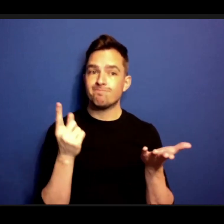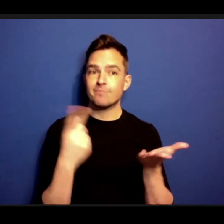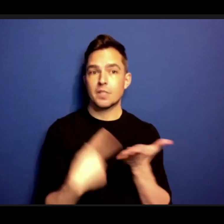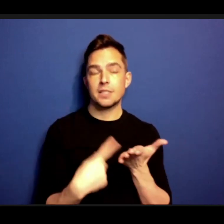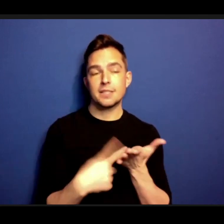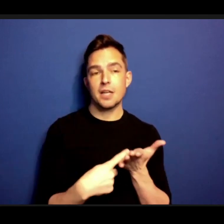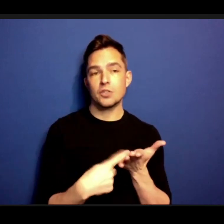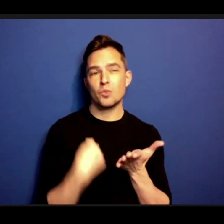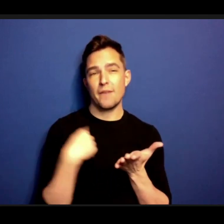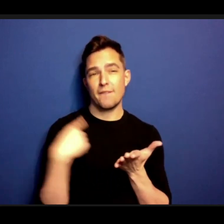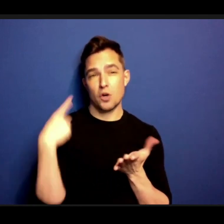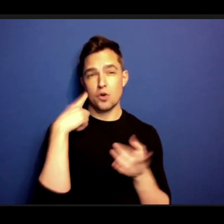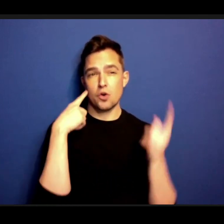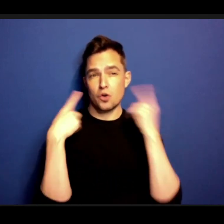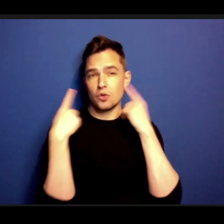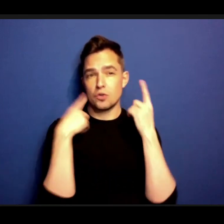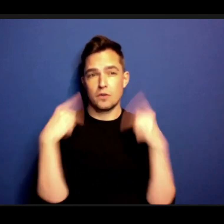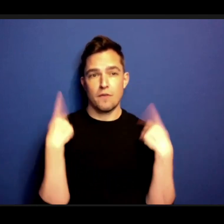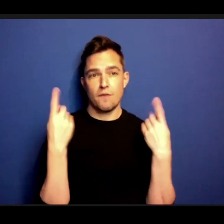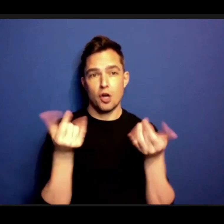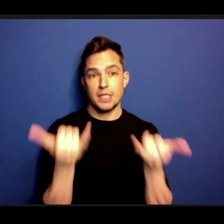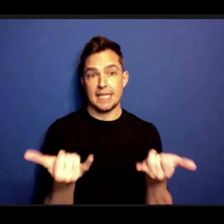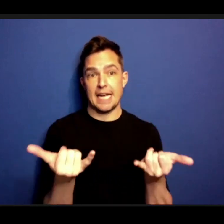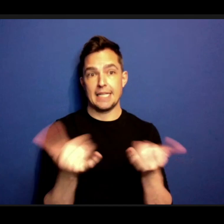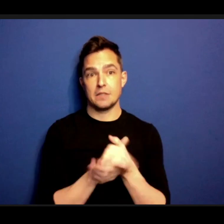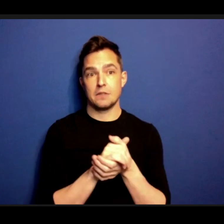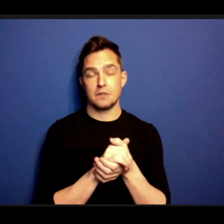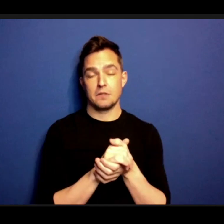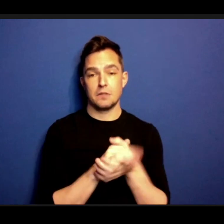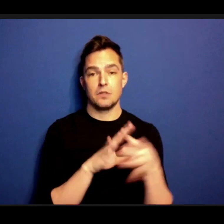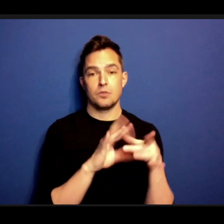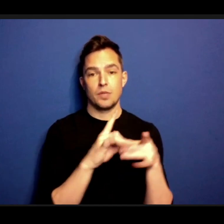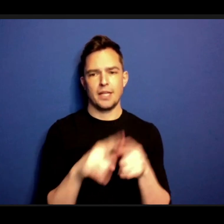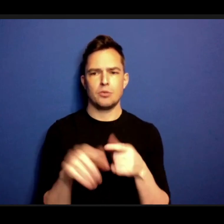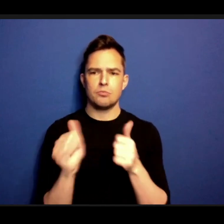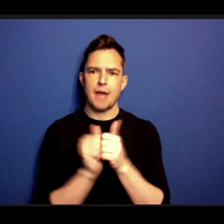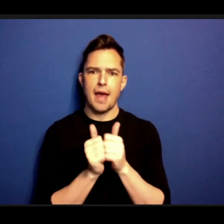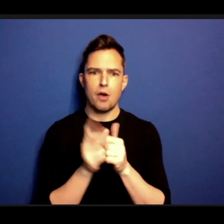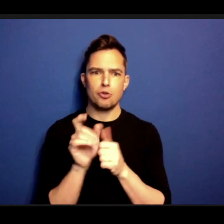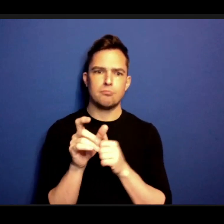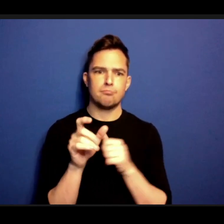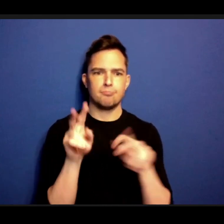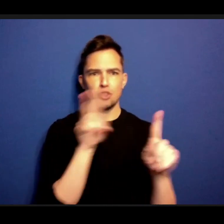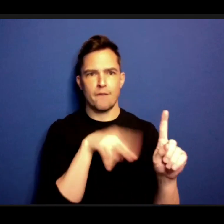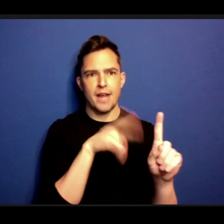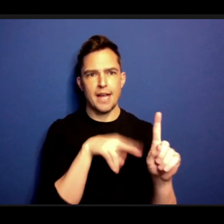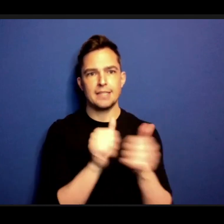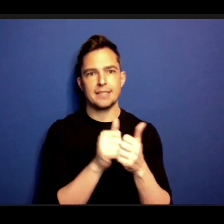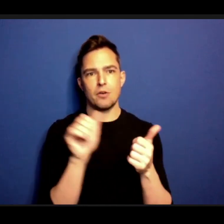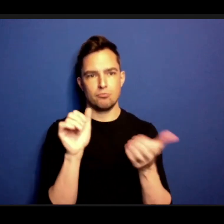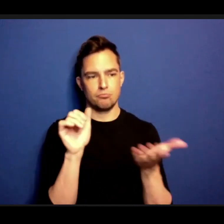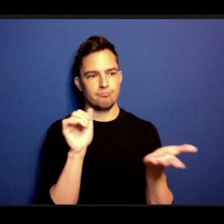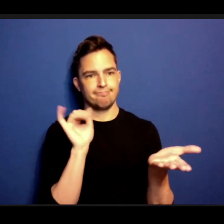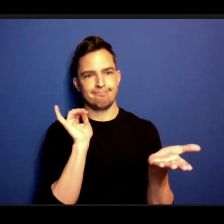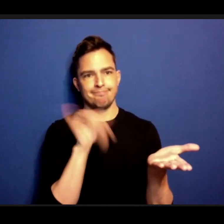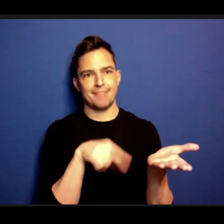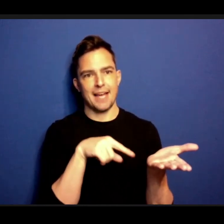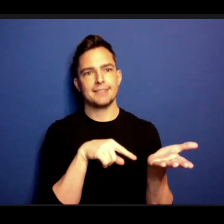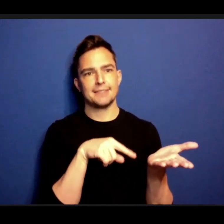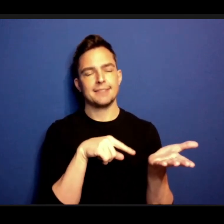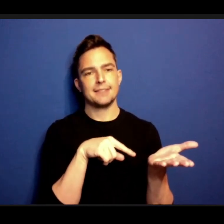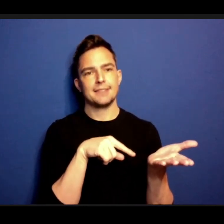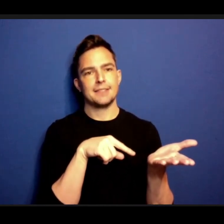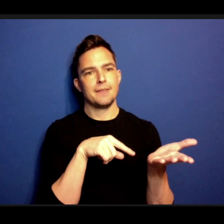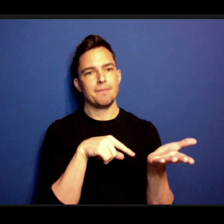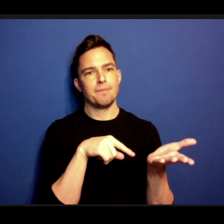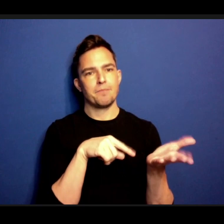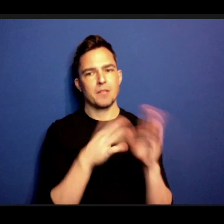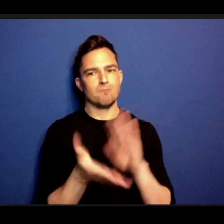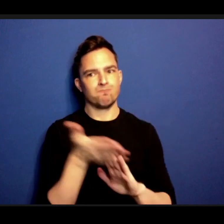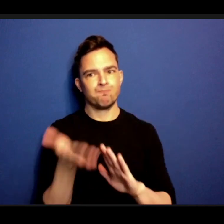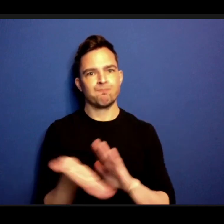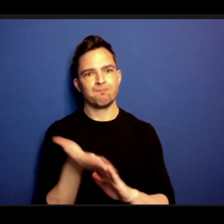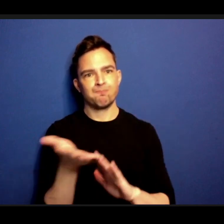heard today in terms of how surveillance is currently in operation. The impacts of that